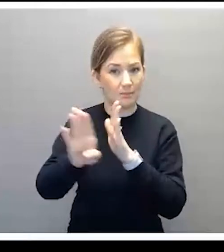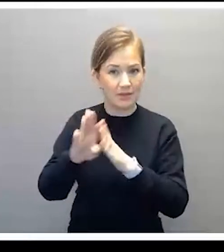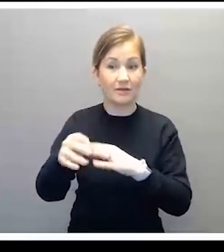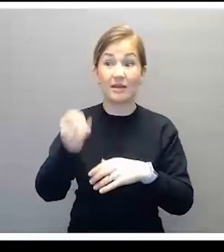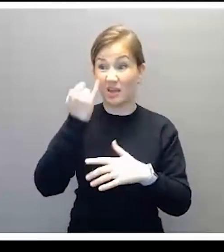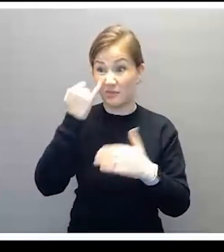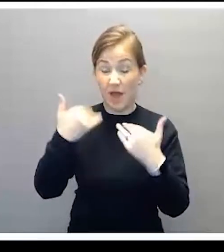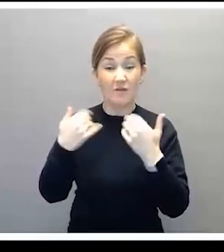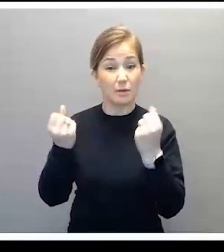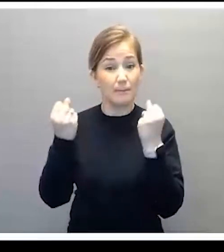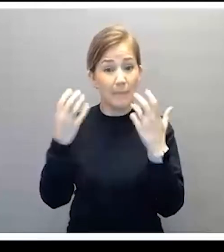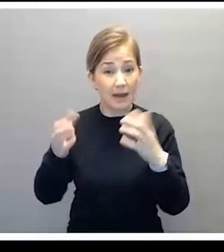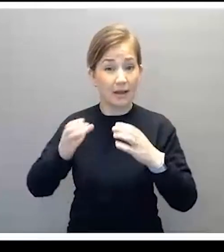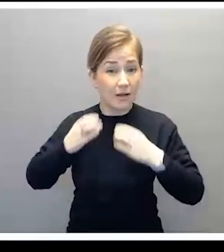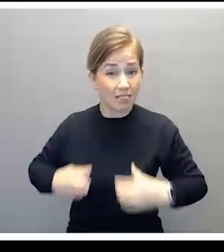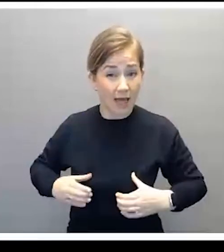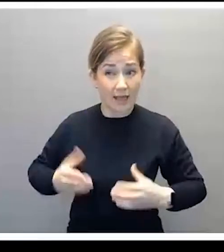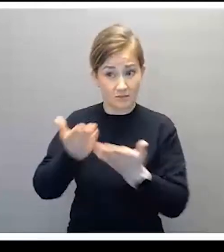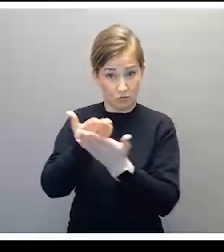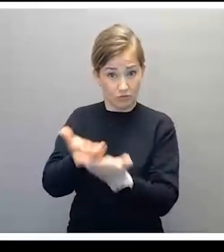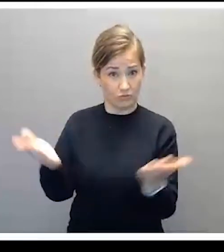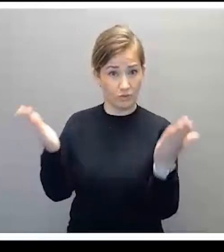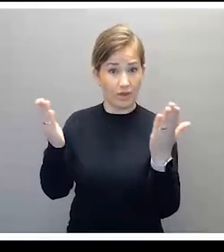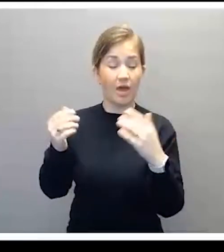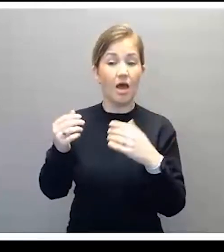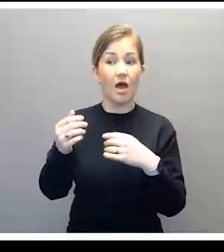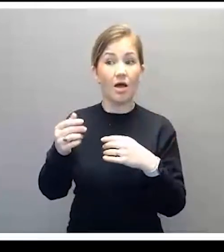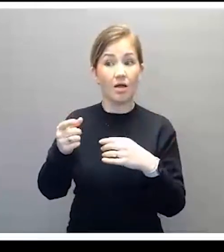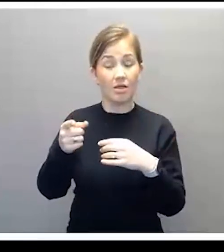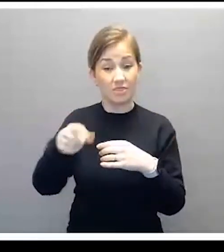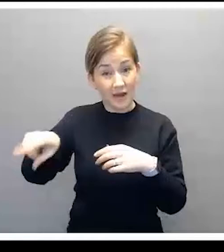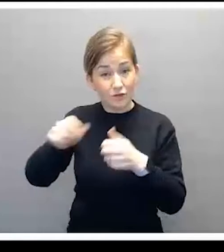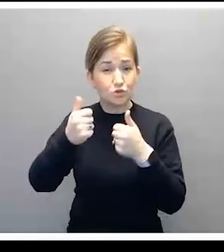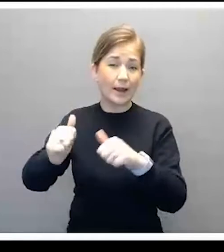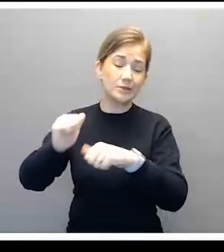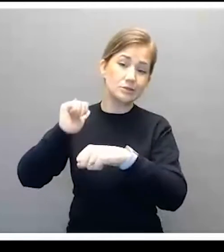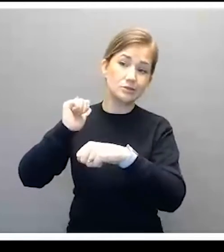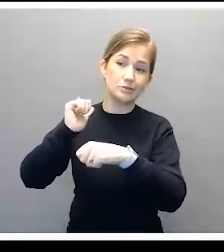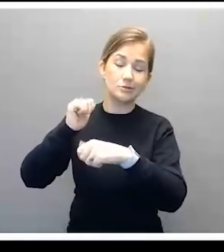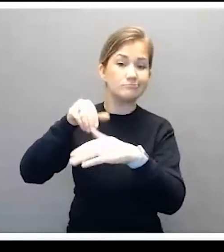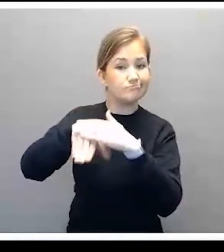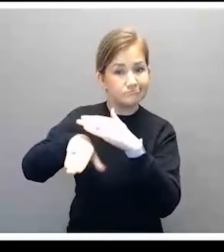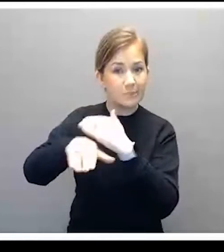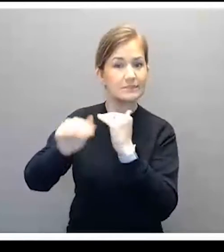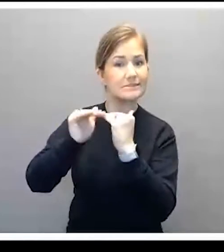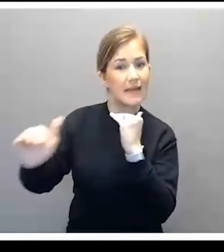If I have a bunch of clients that are highly distributed, and they're all trying to get to maybe a static file